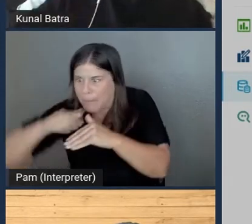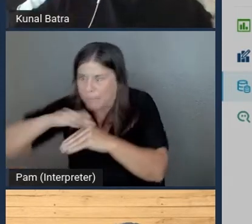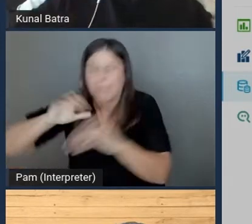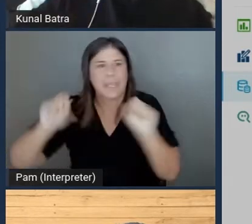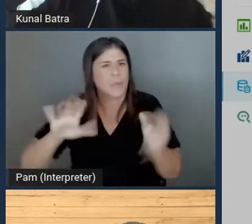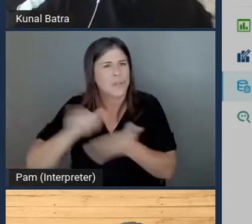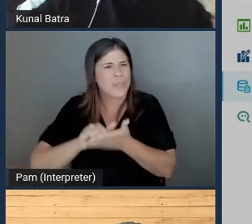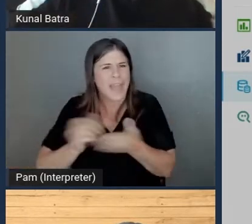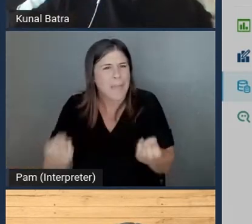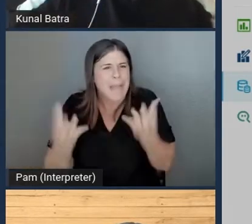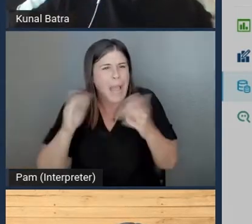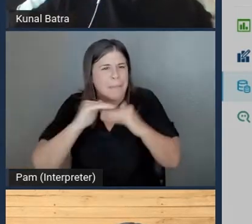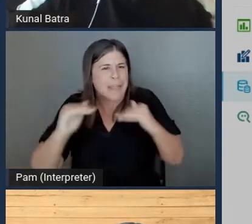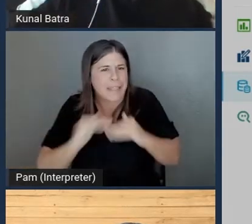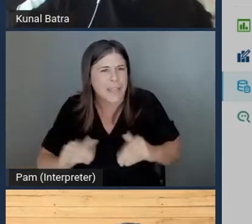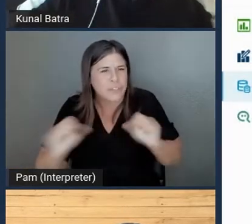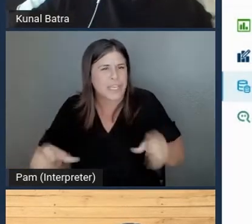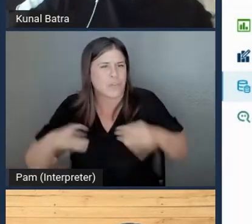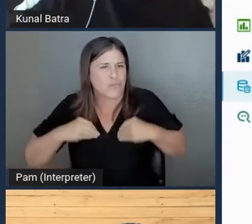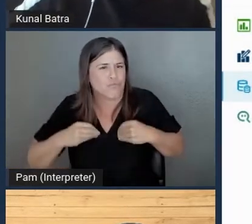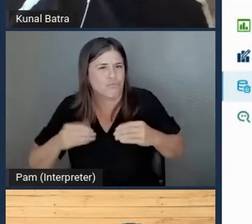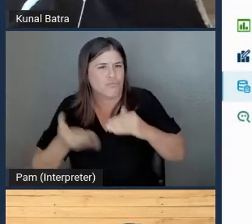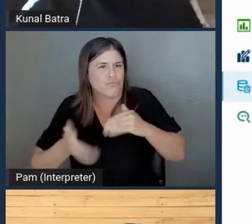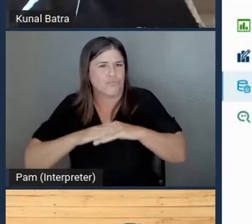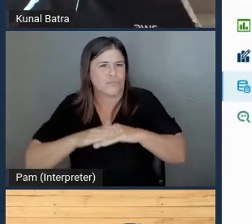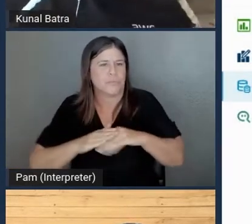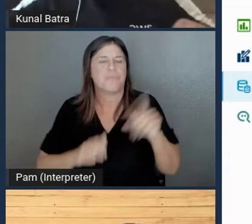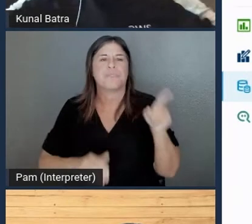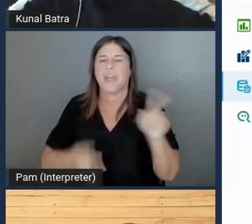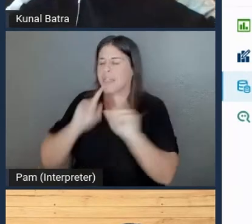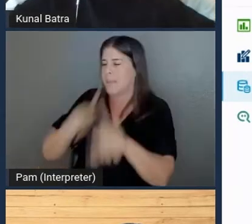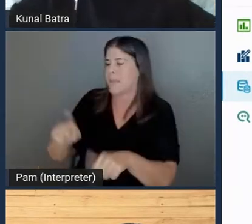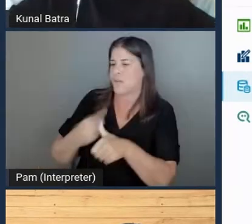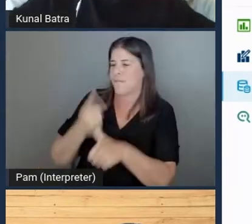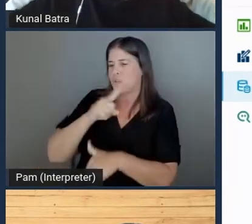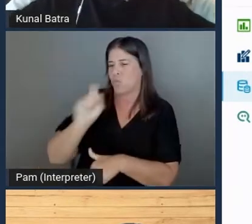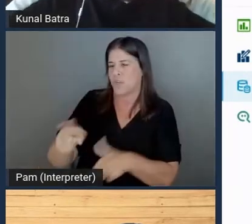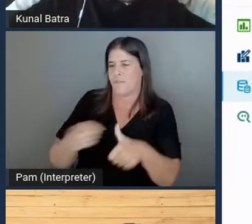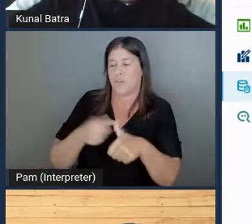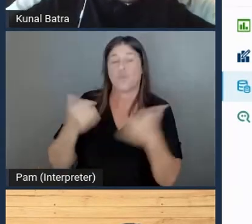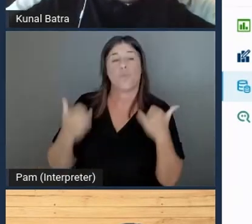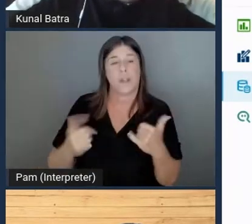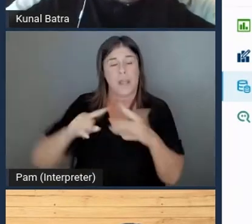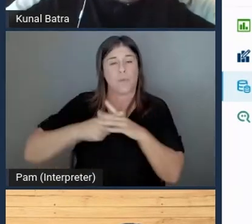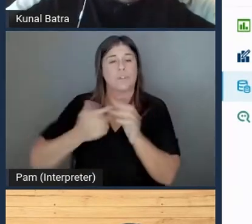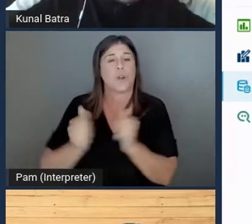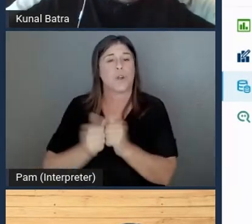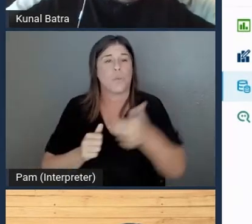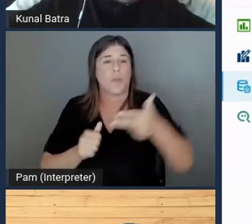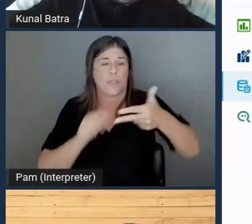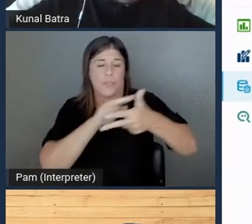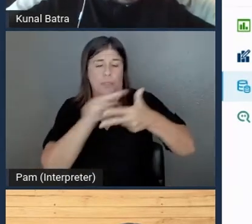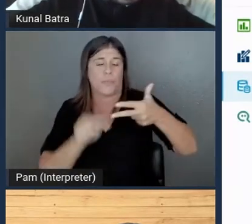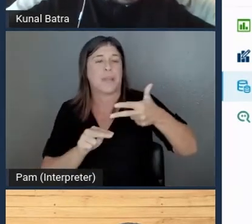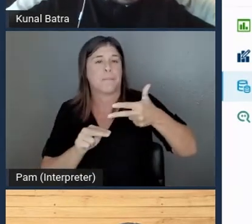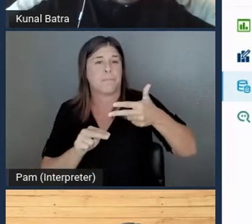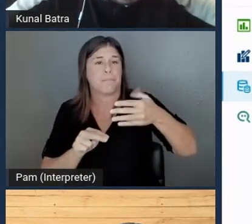Yes, yes. So let me answer the first one first. So right now, we are starting with the three levels to begin with.